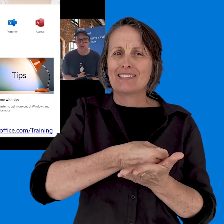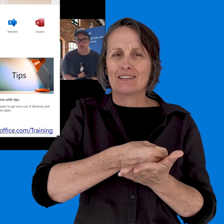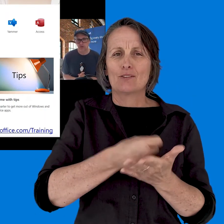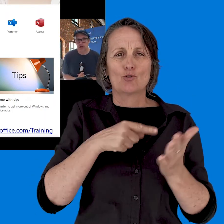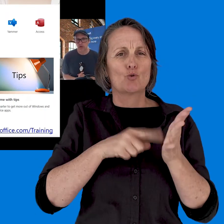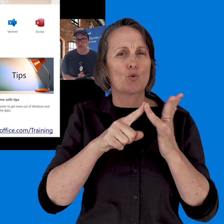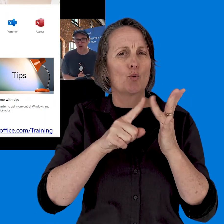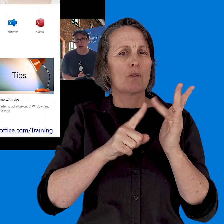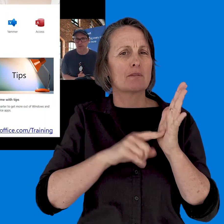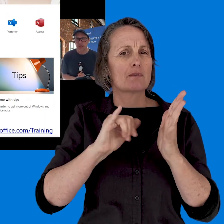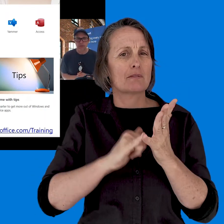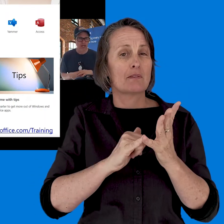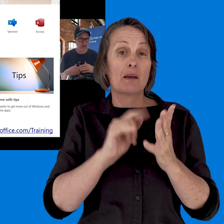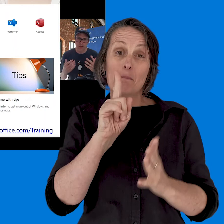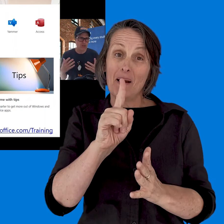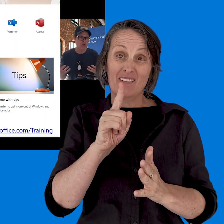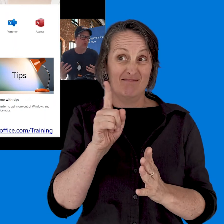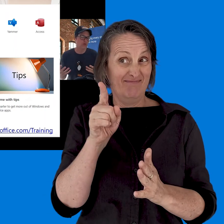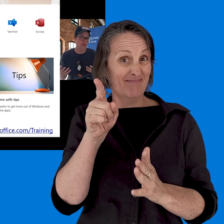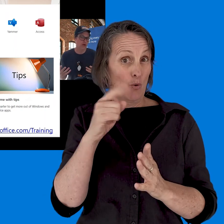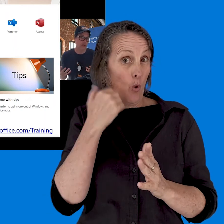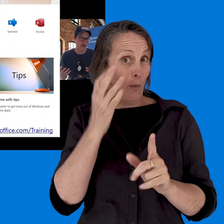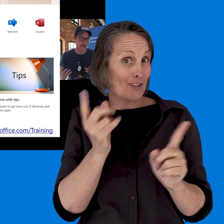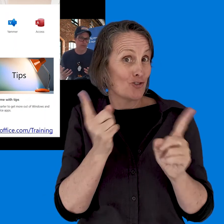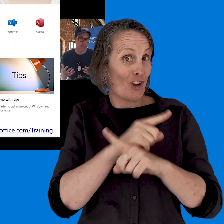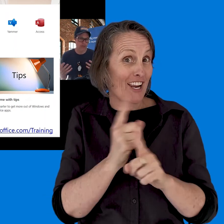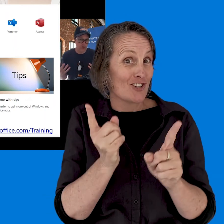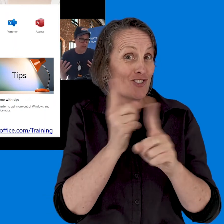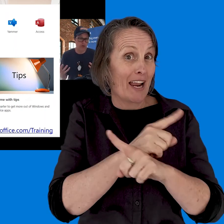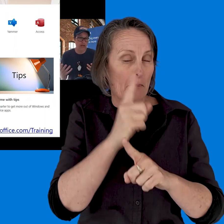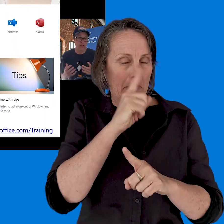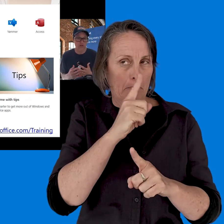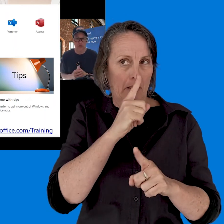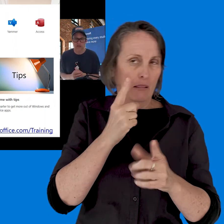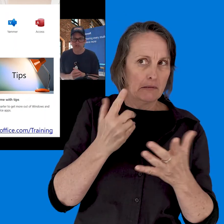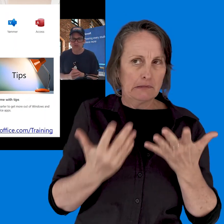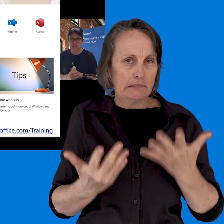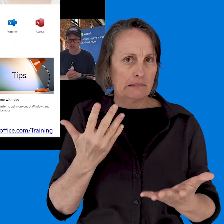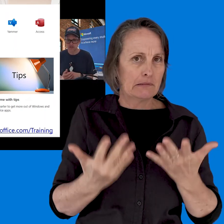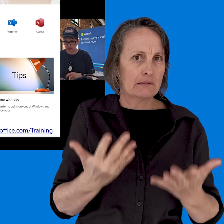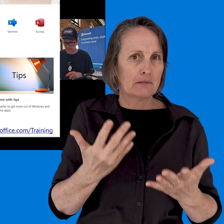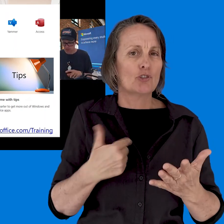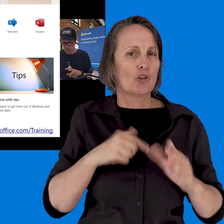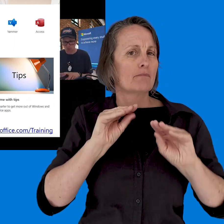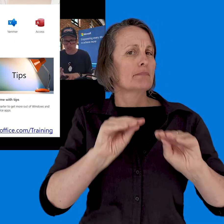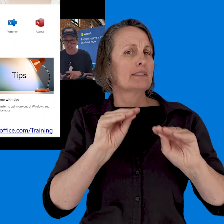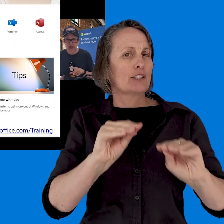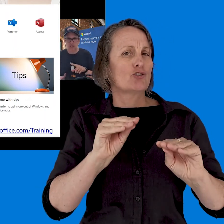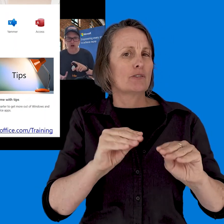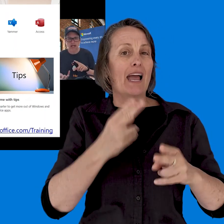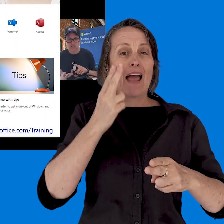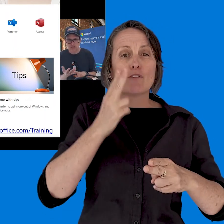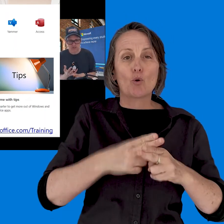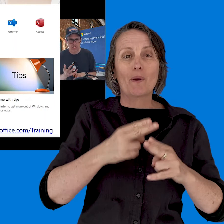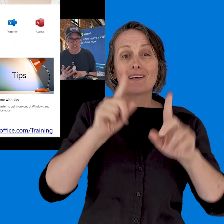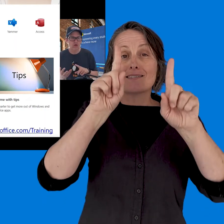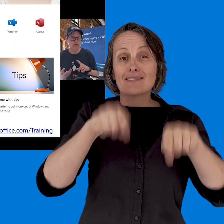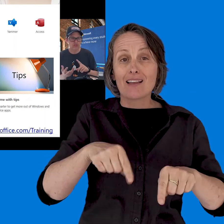using for a really long time, but they mature all the time. Right. And people, you know, don't know how to use a lot of these features. So these quick start guides, these videos,